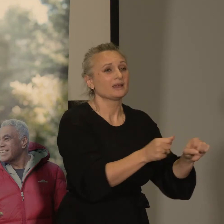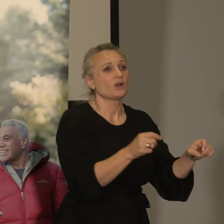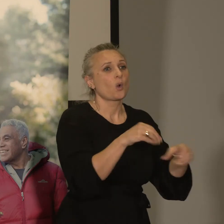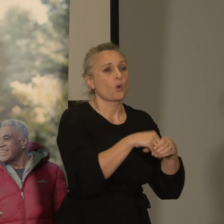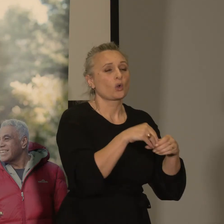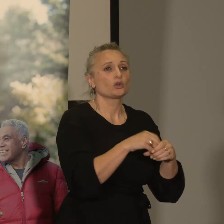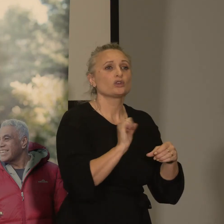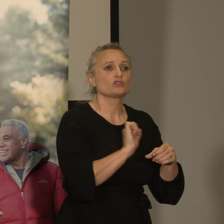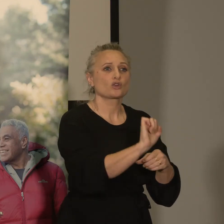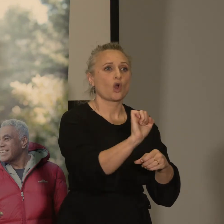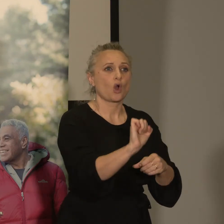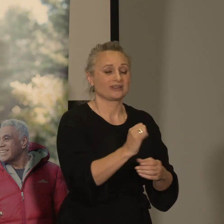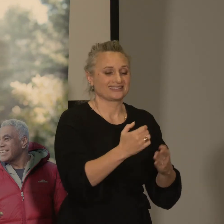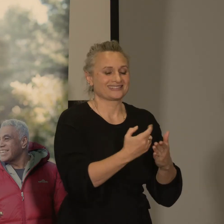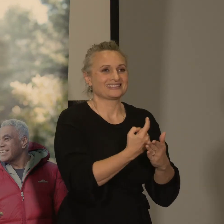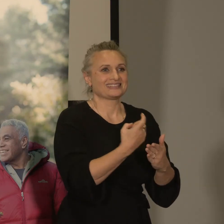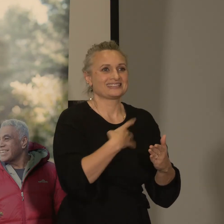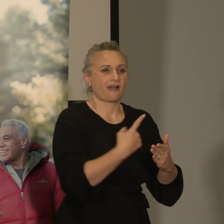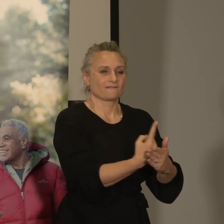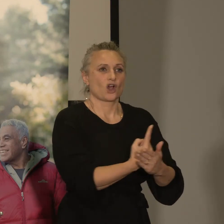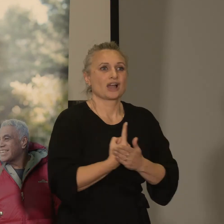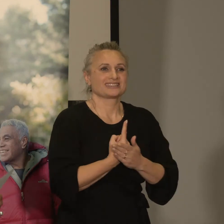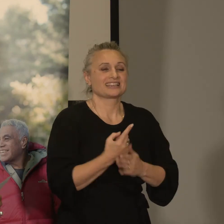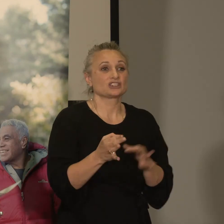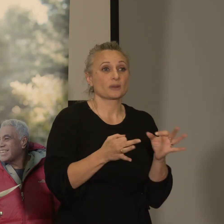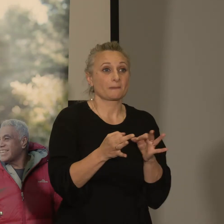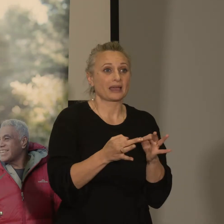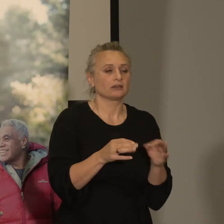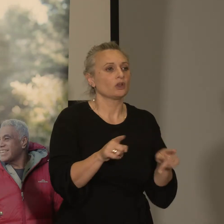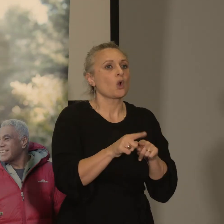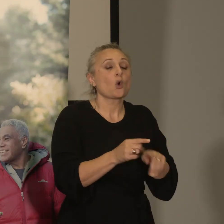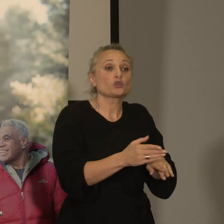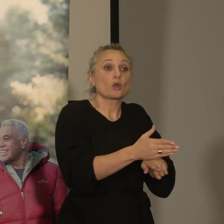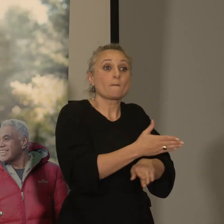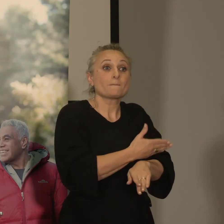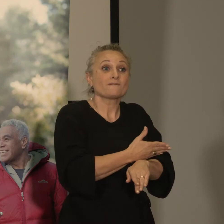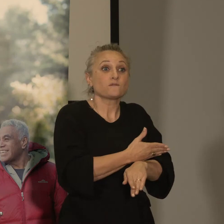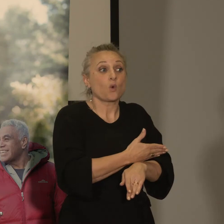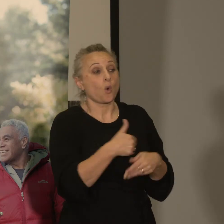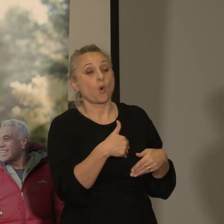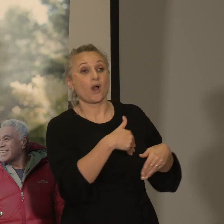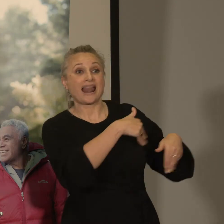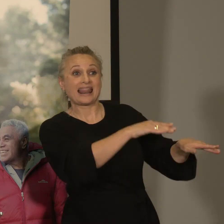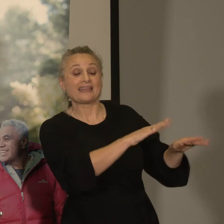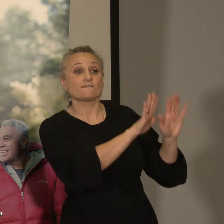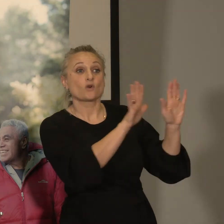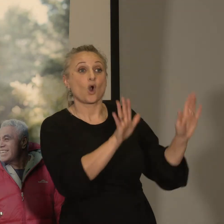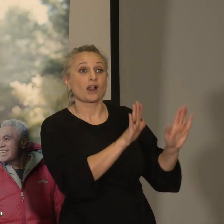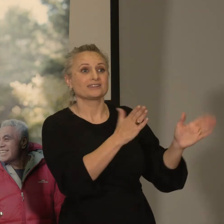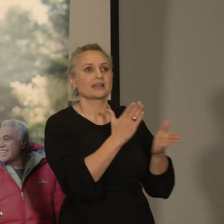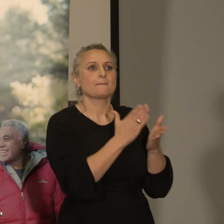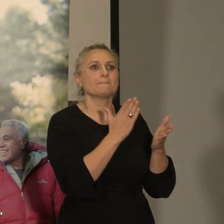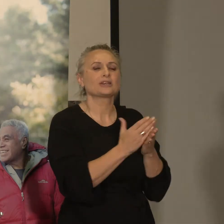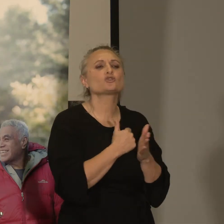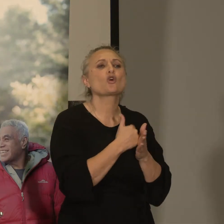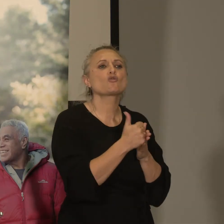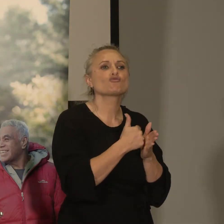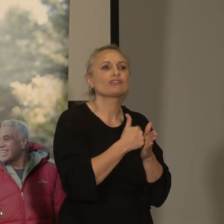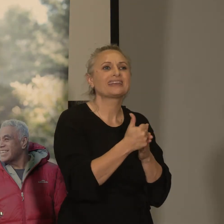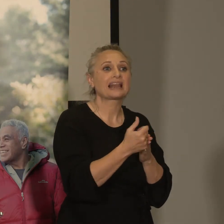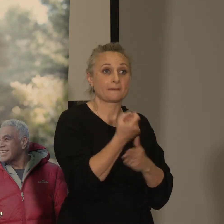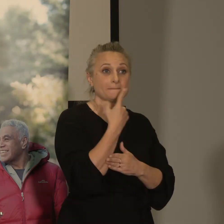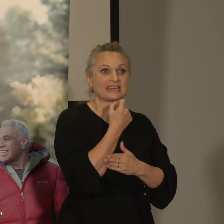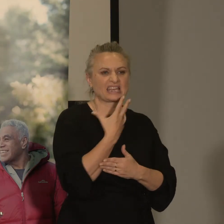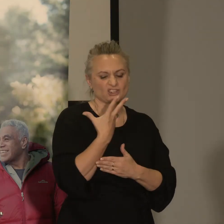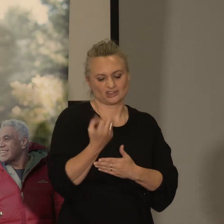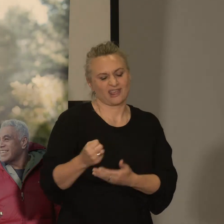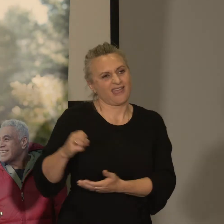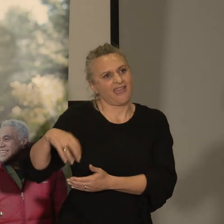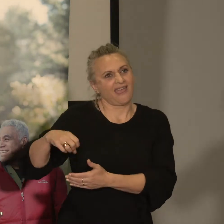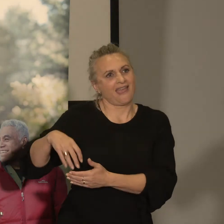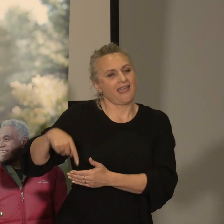self isolation plans. Make